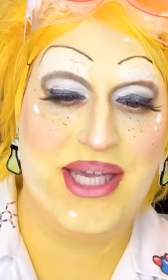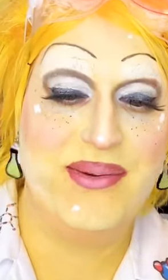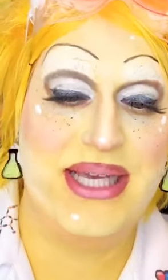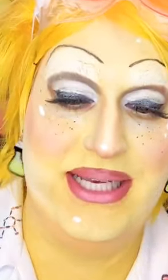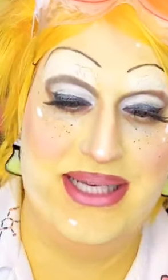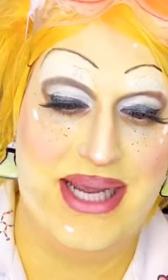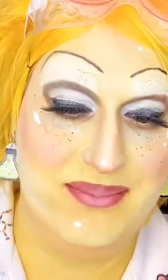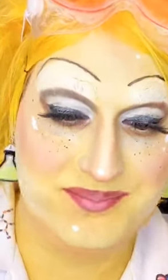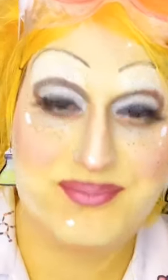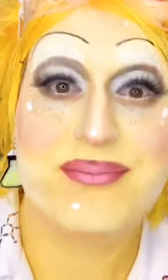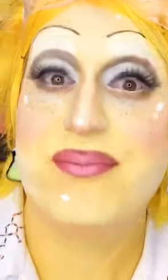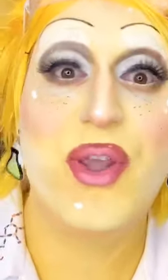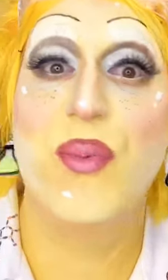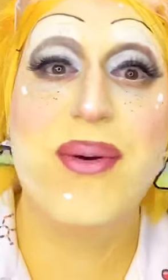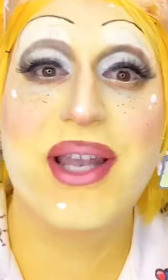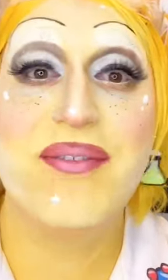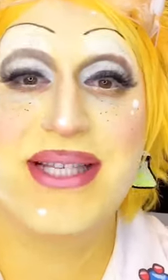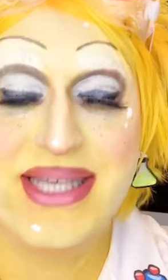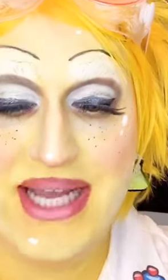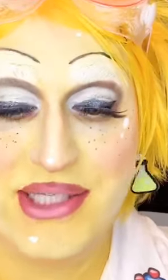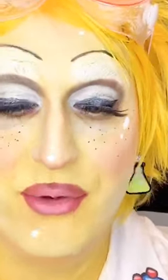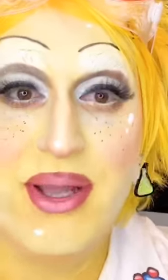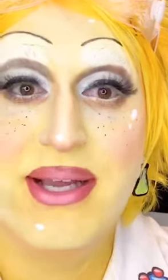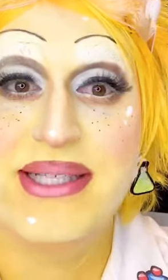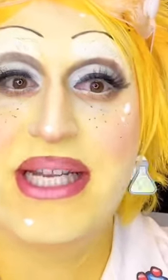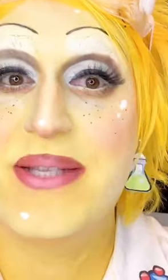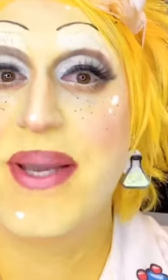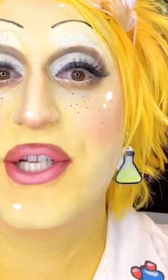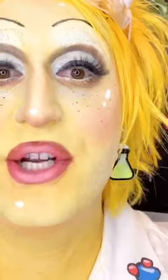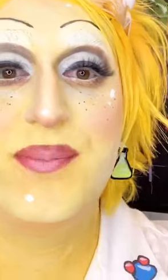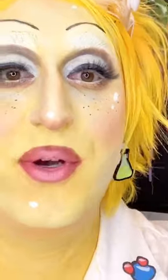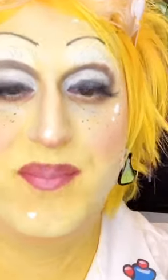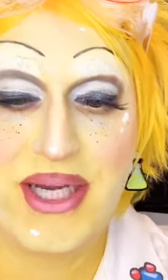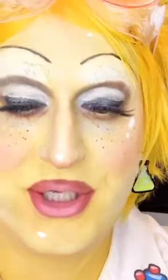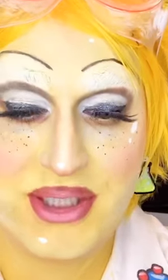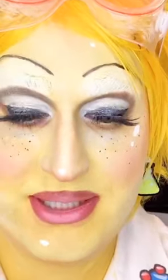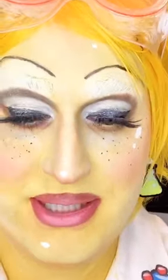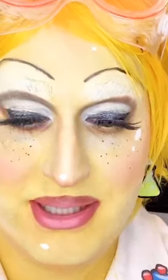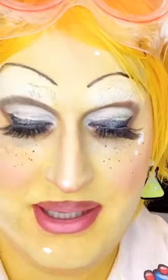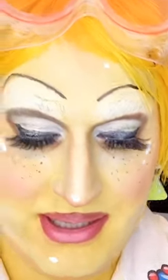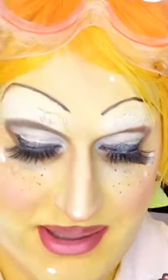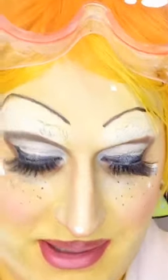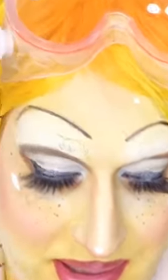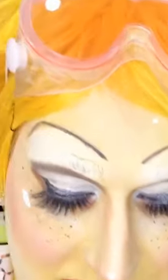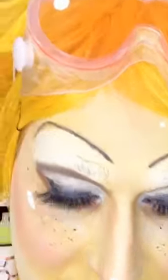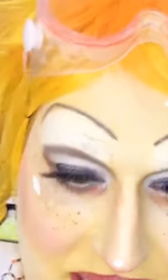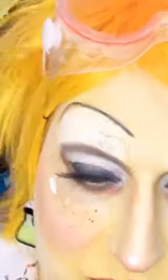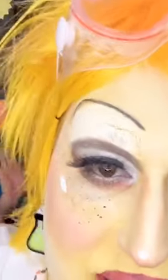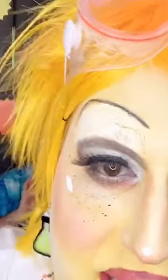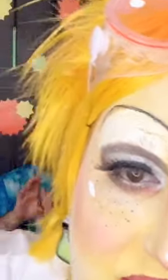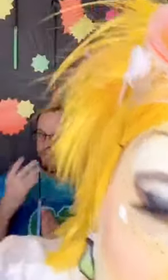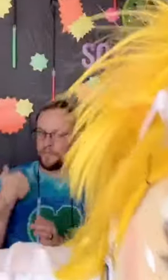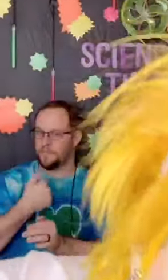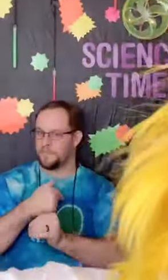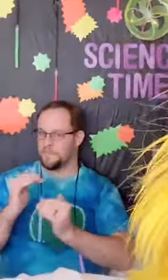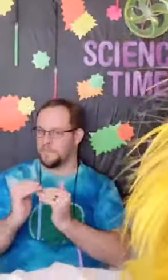you did today. We would love to see it. So send us pictures, post pictures, and we can even post it on the Instagram, if you want.